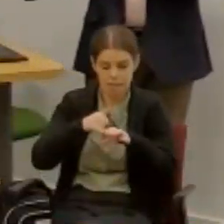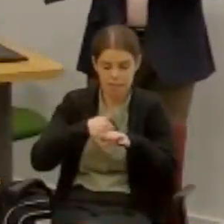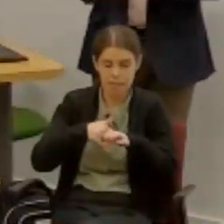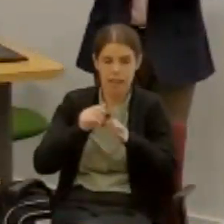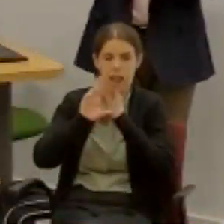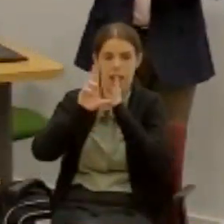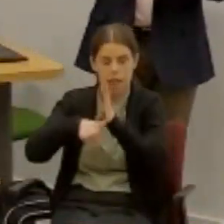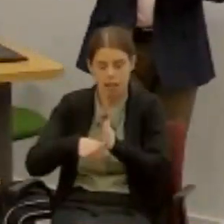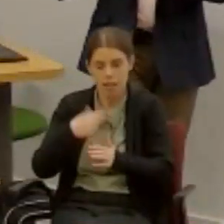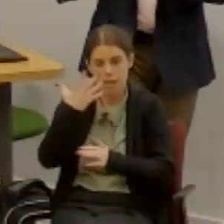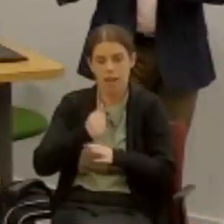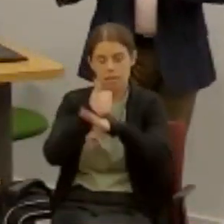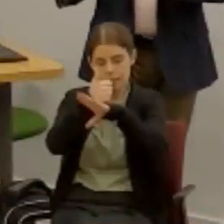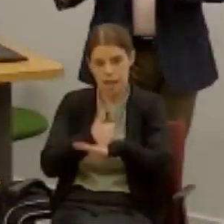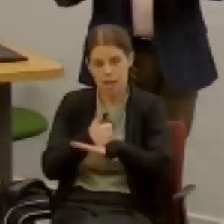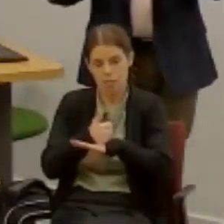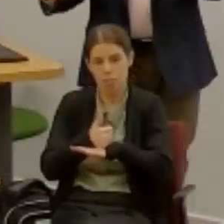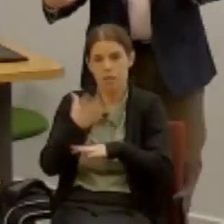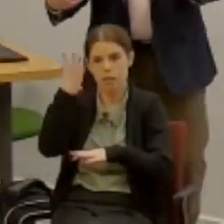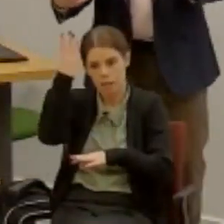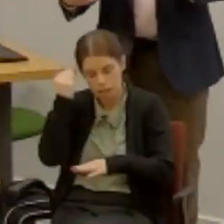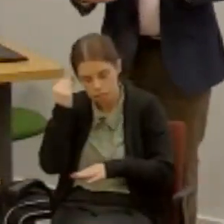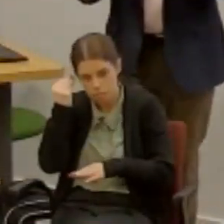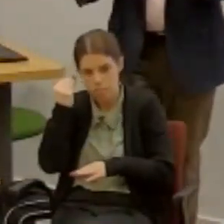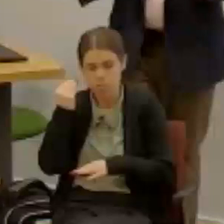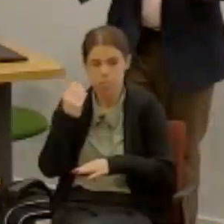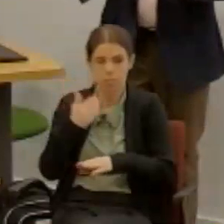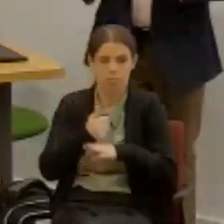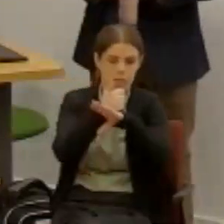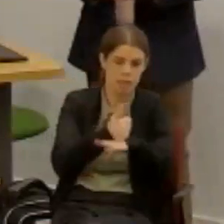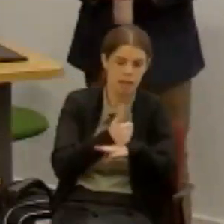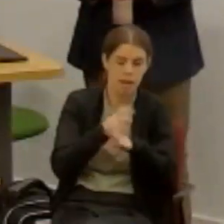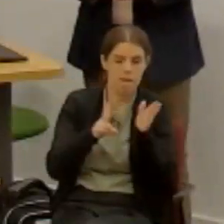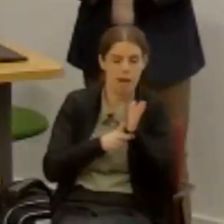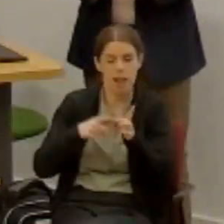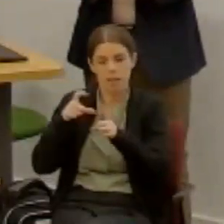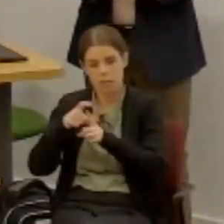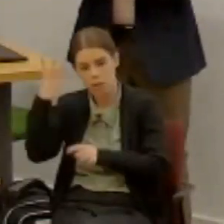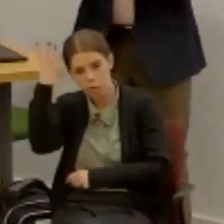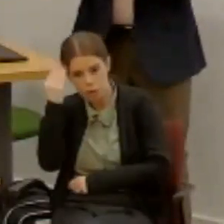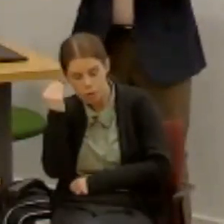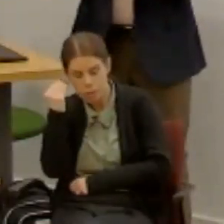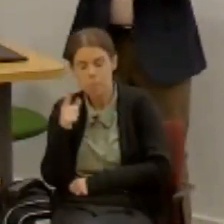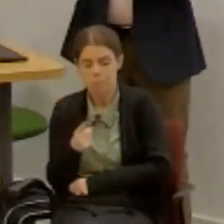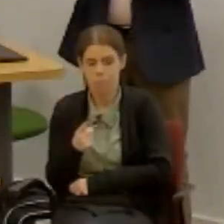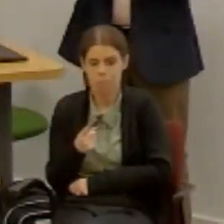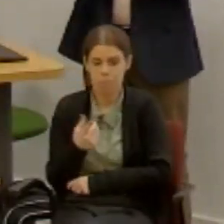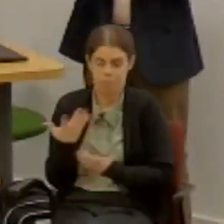who've already got established Alzheimer's disease or established vascular dementia. but that point.